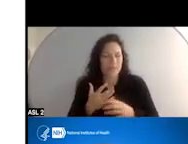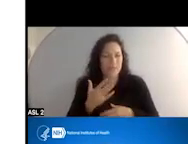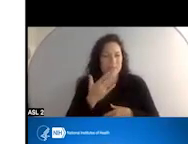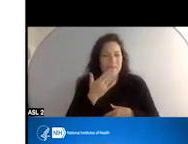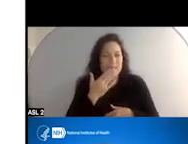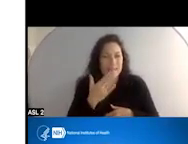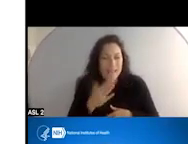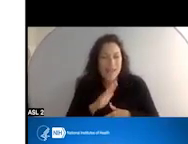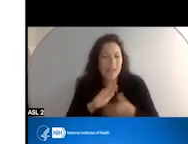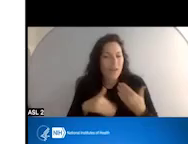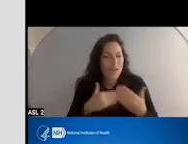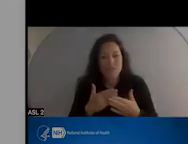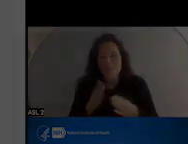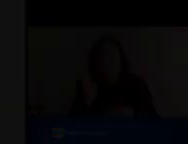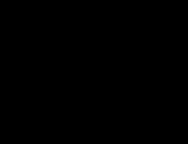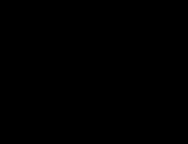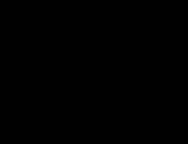and our panelists and all of our attendees.